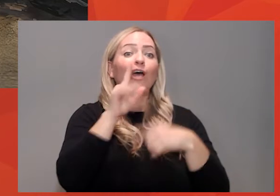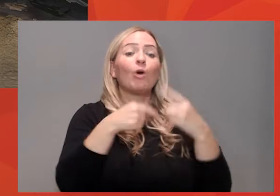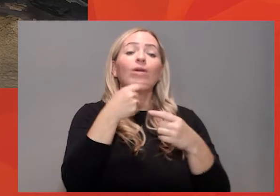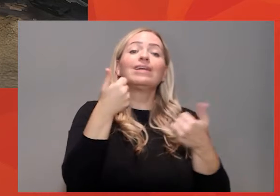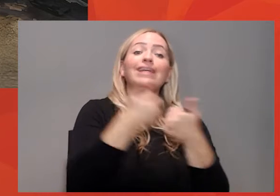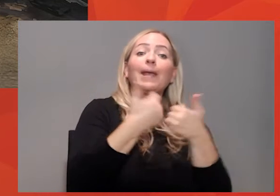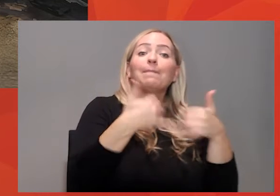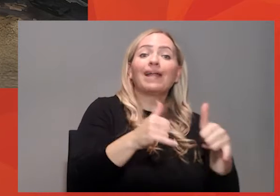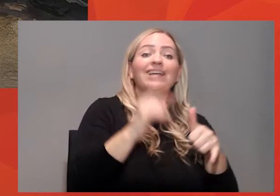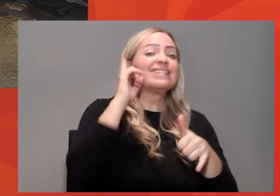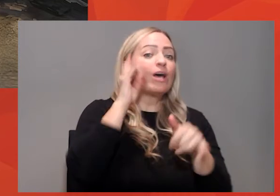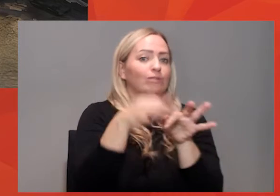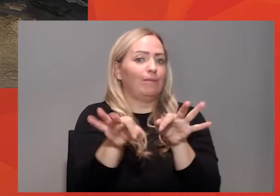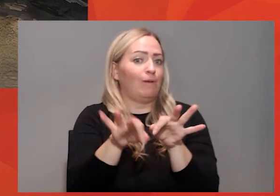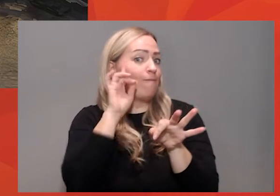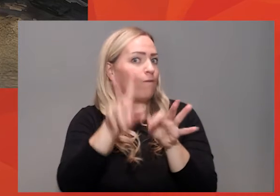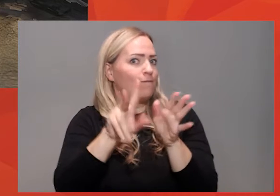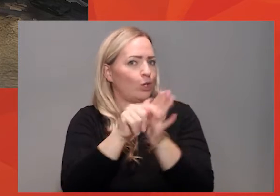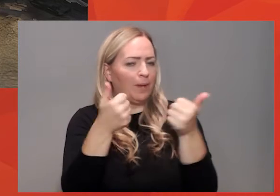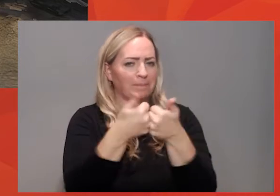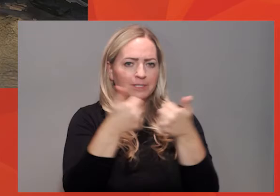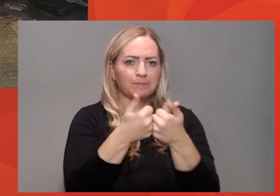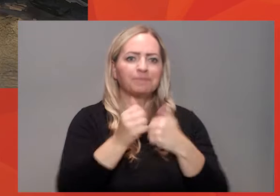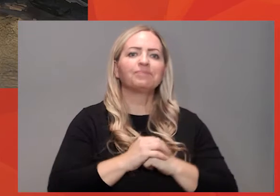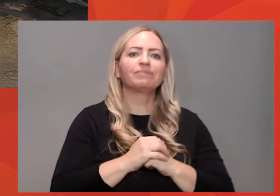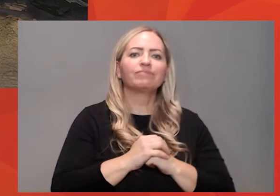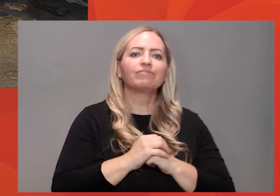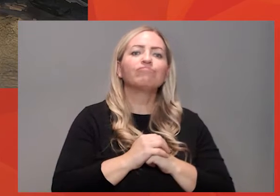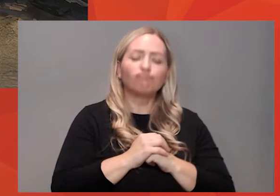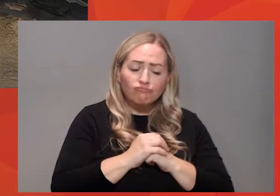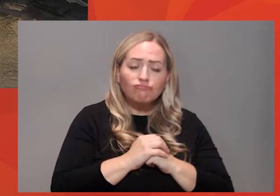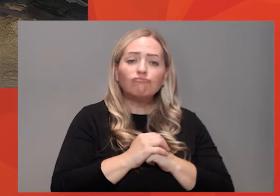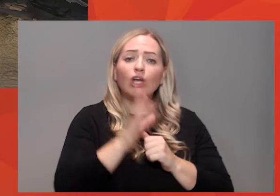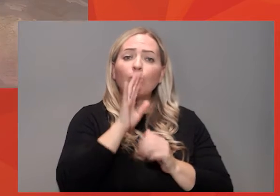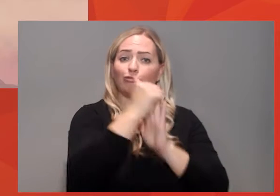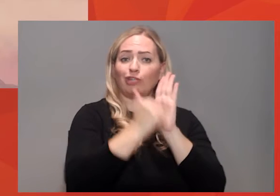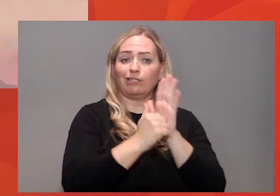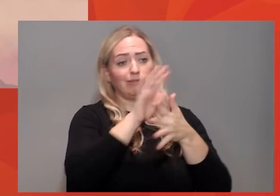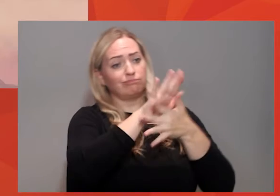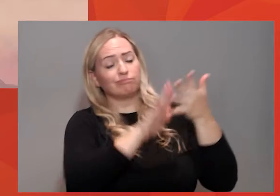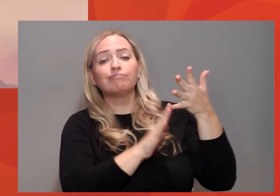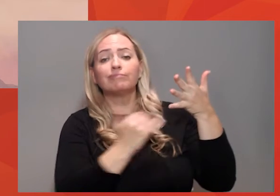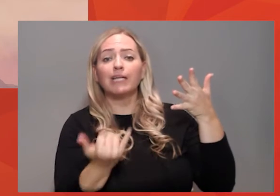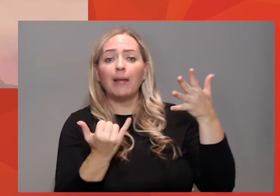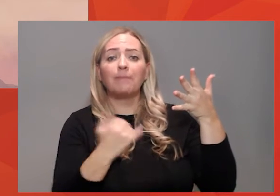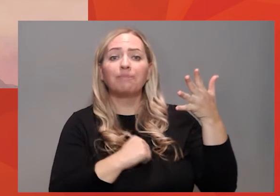gameplay sound subtitles in video games. Let's go through the plan. Quickly,